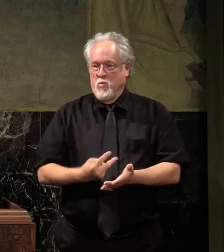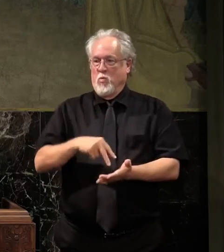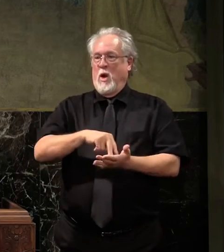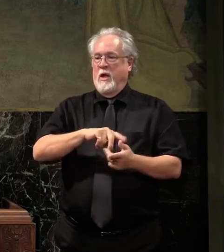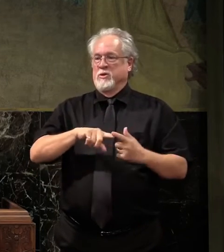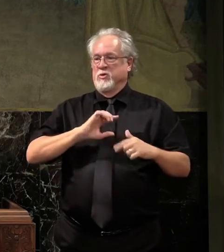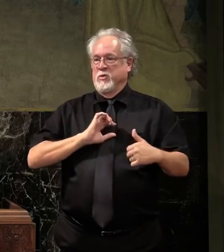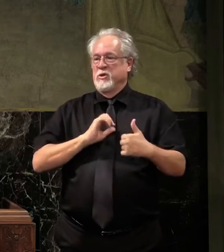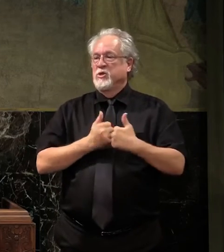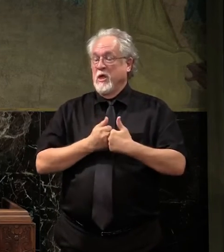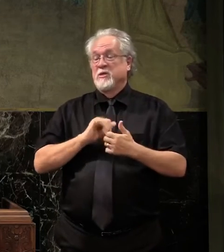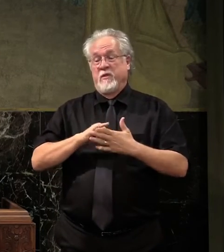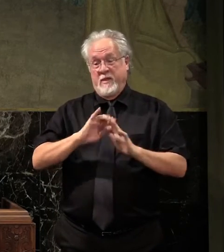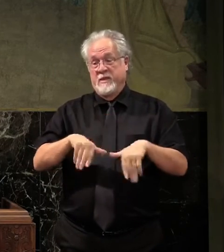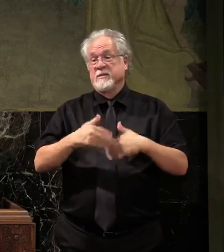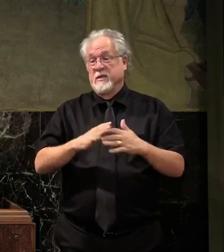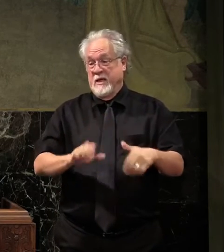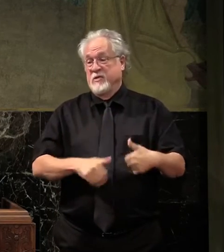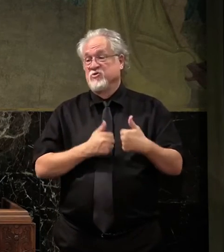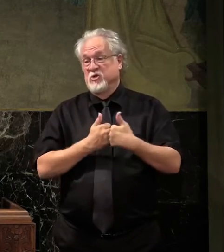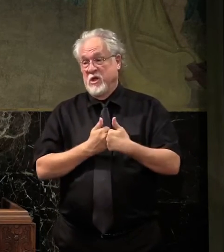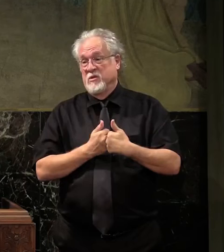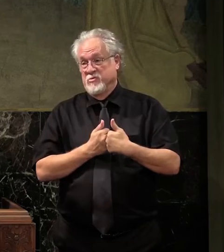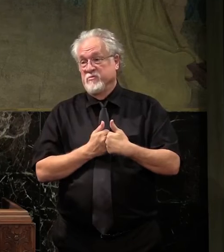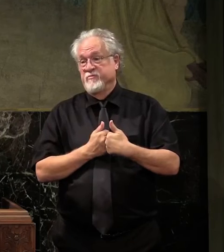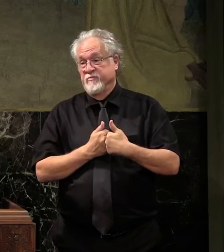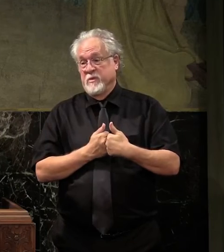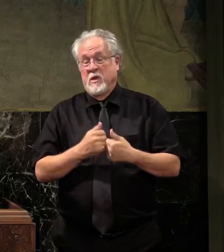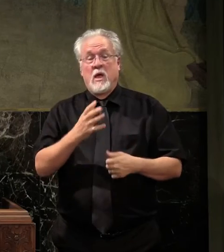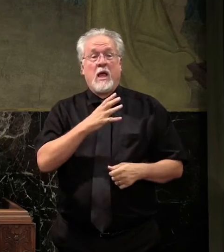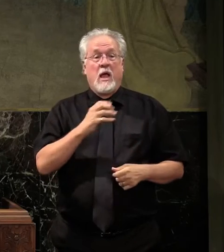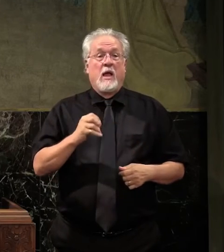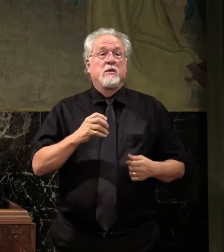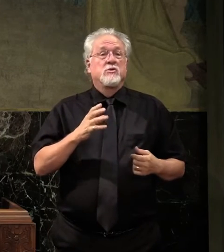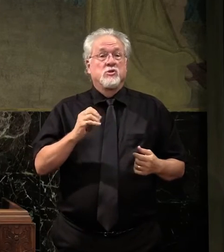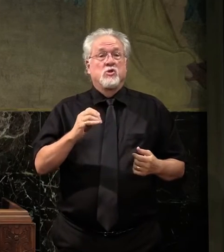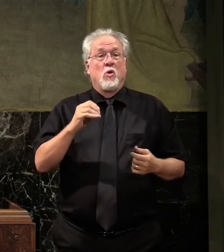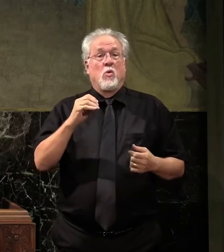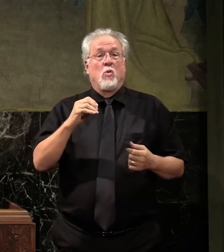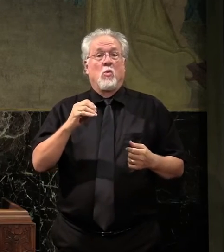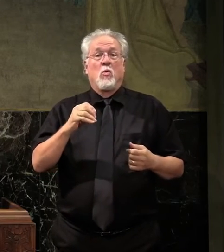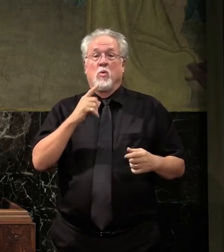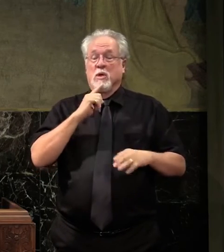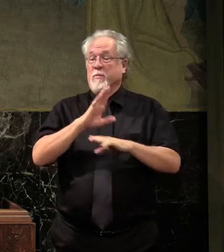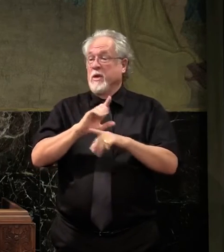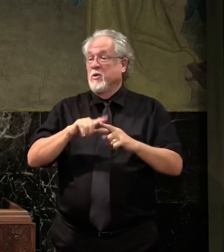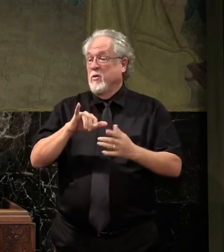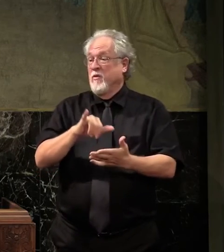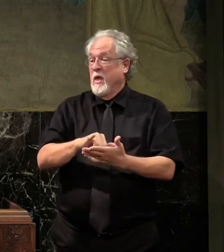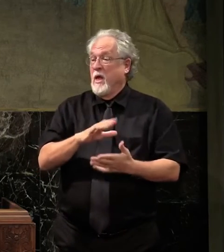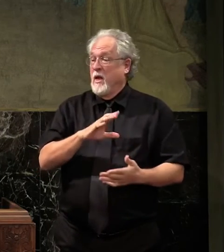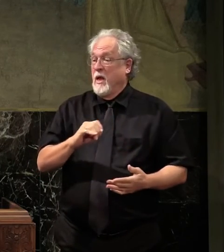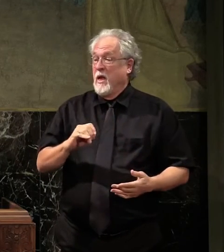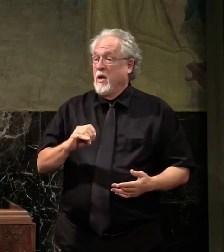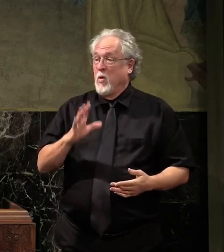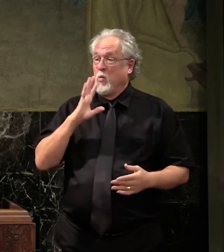that's the next challenge before us and and so we will be committed to that and we are going to pursue it